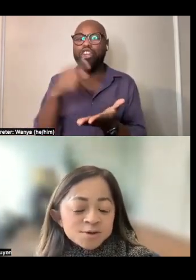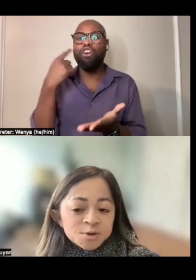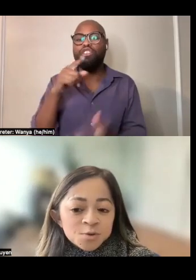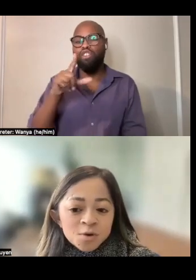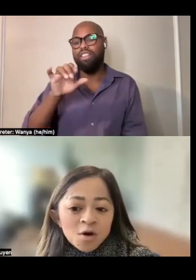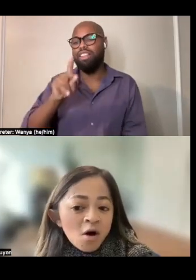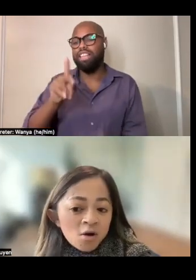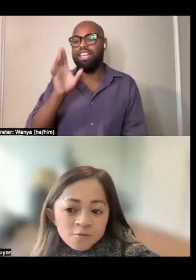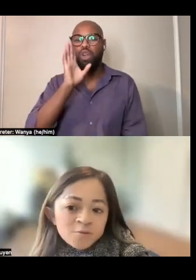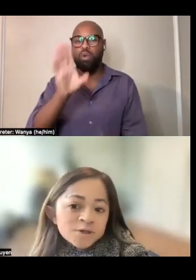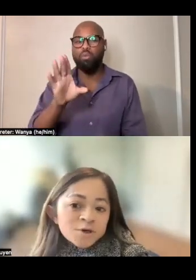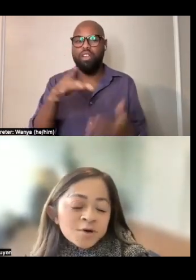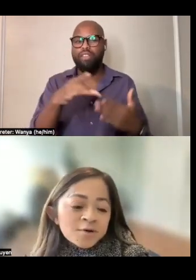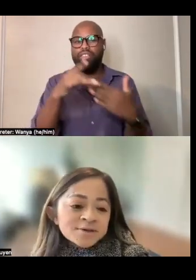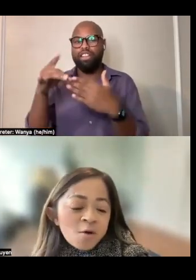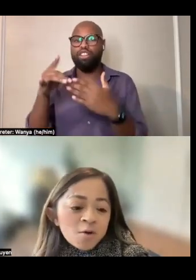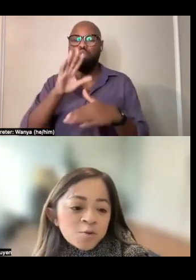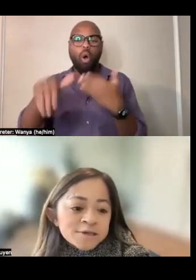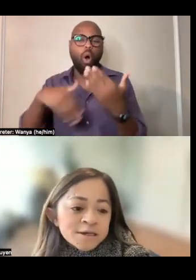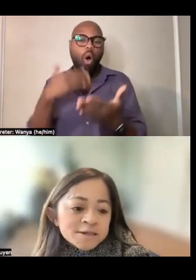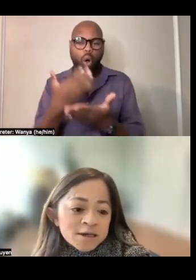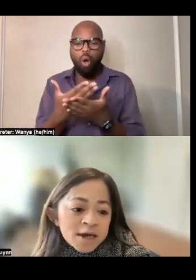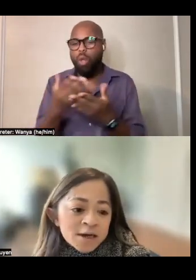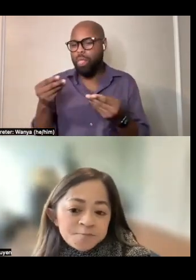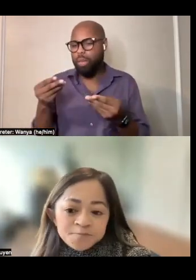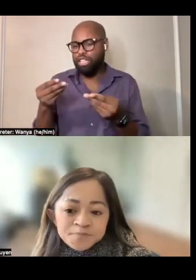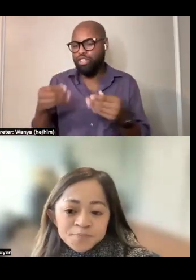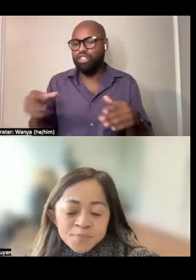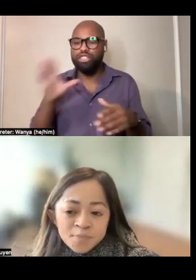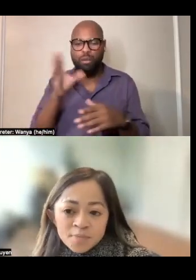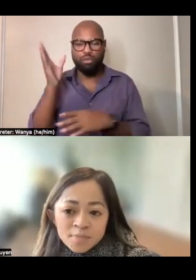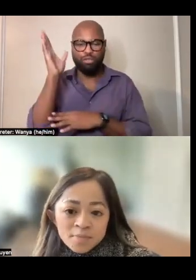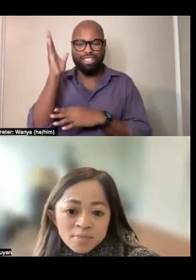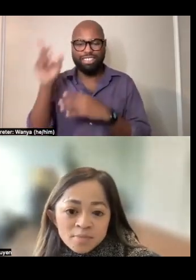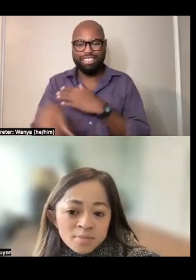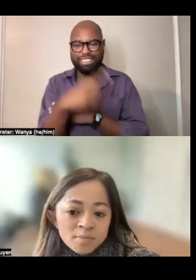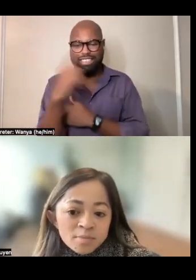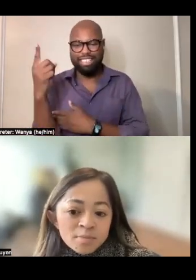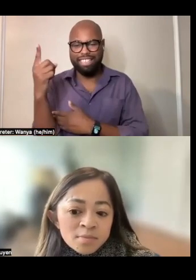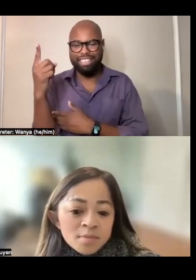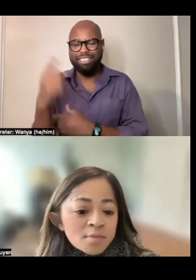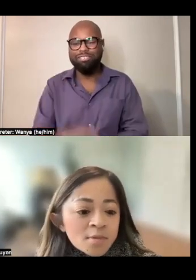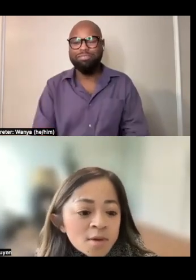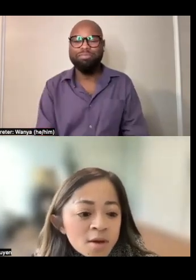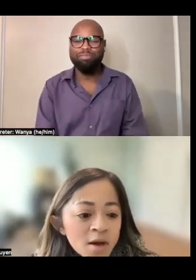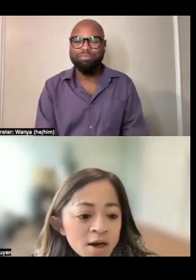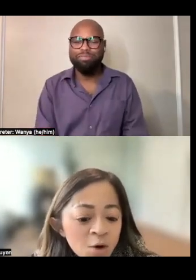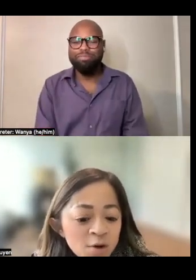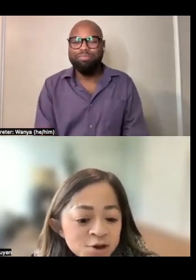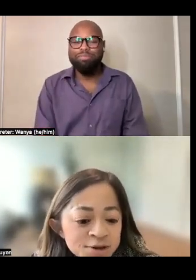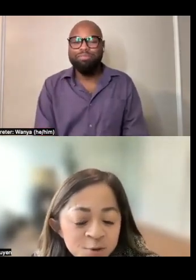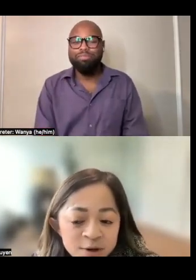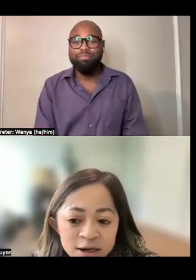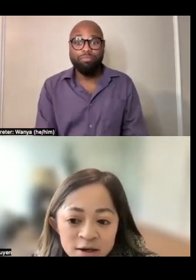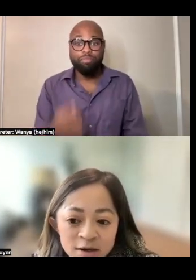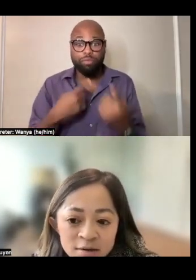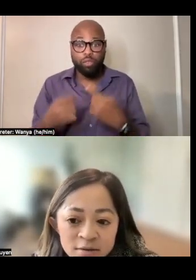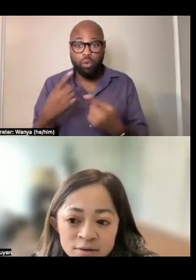to all of the materials that were presented today. Any questions, Wendy?